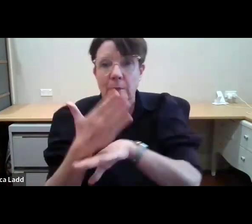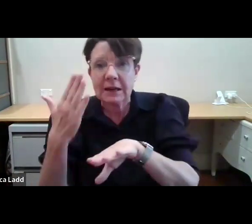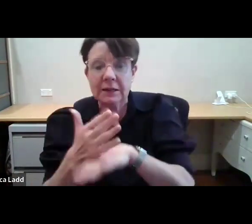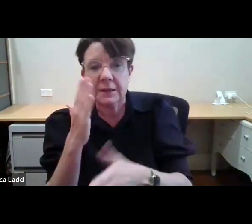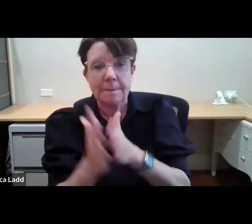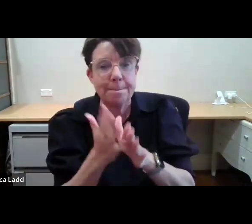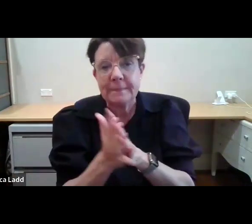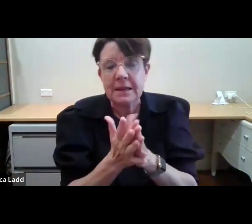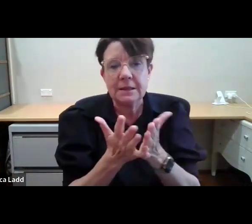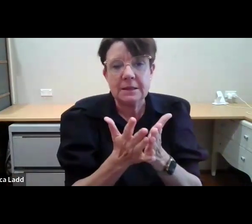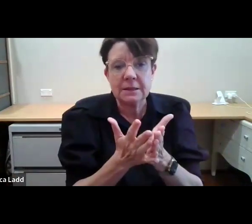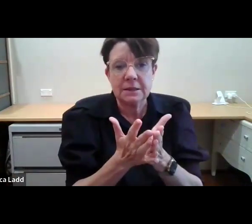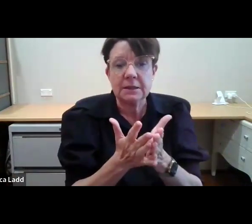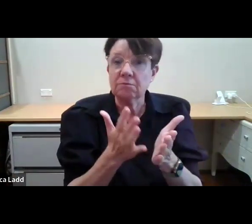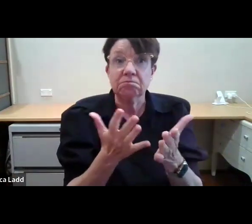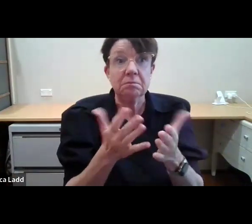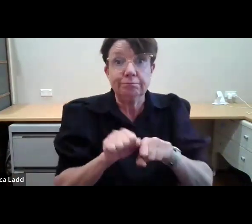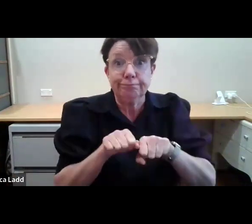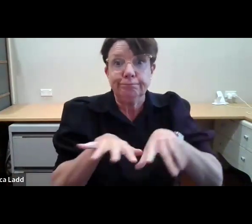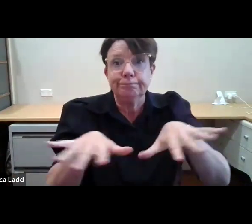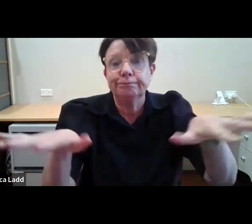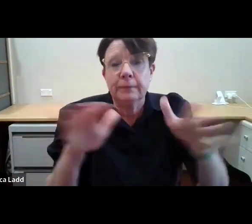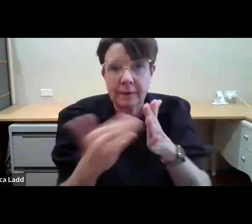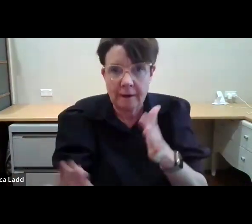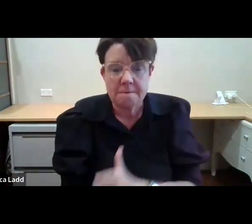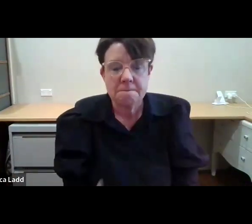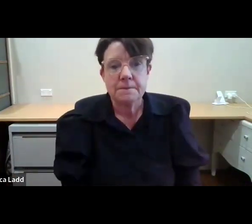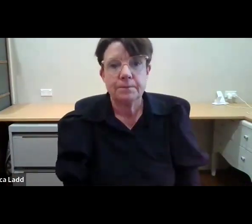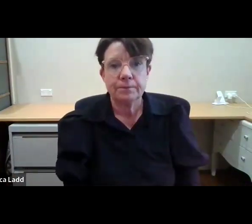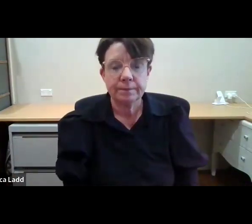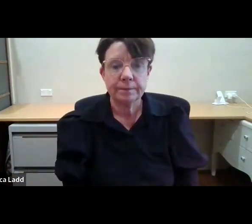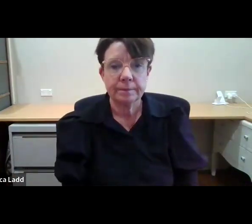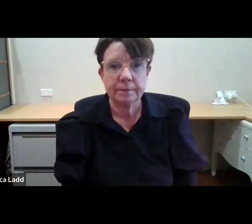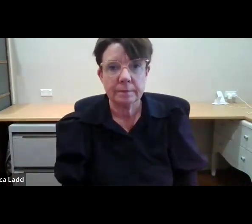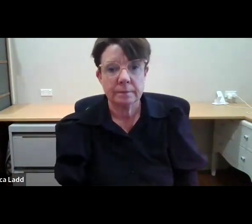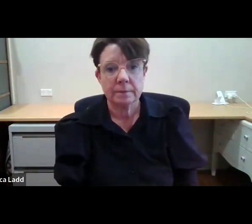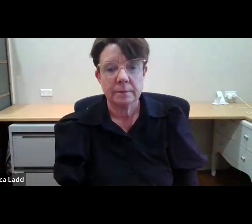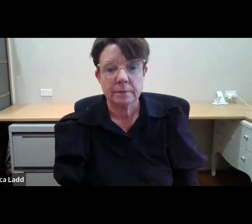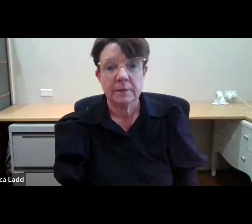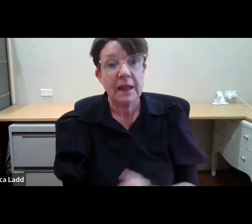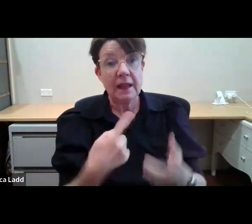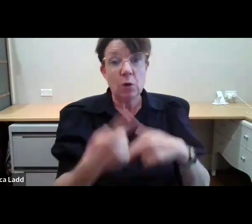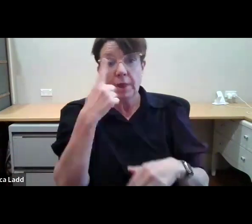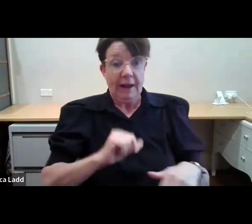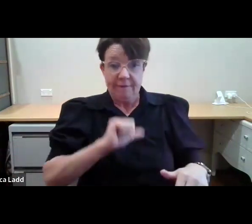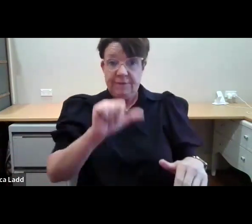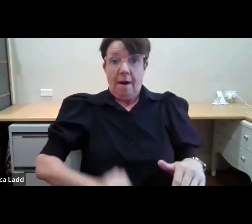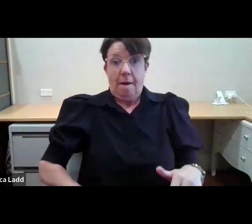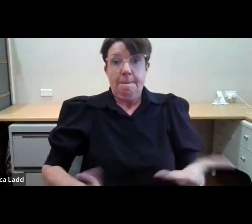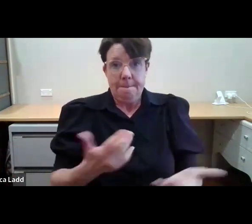Rather than extractive practices, which is basically you try and get as much crop out of the ground as possible, if you are